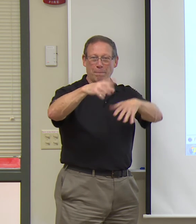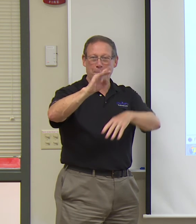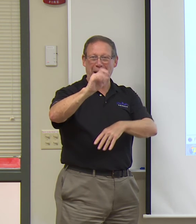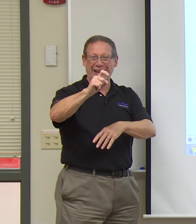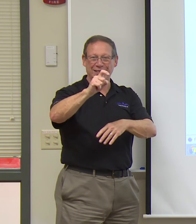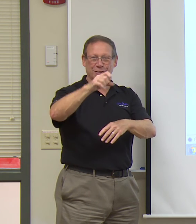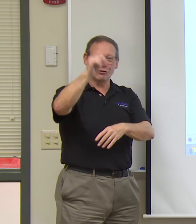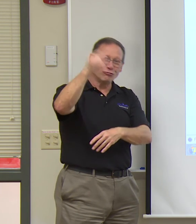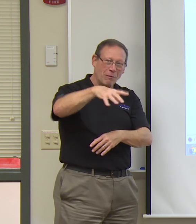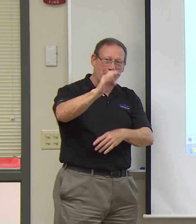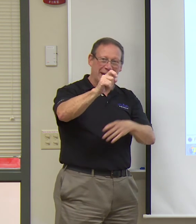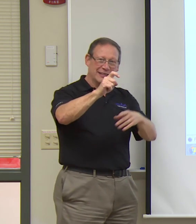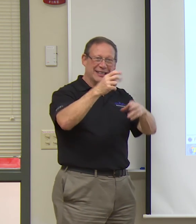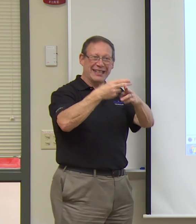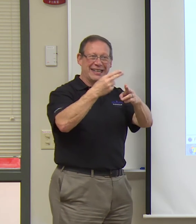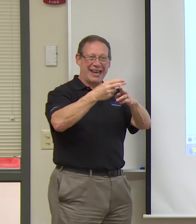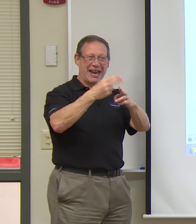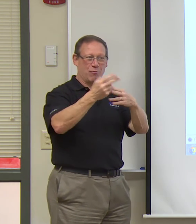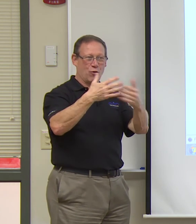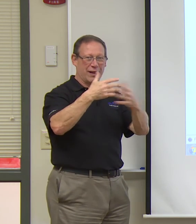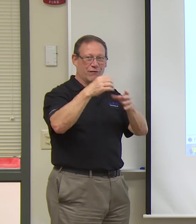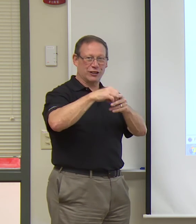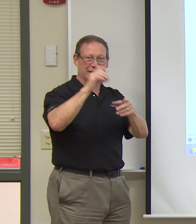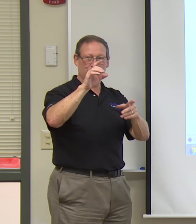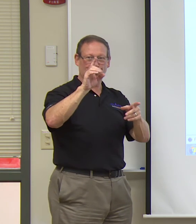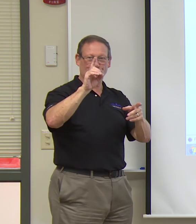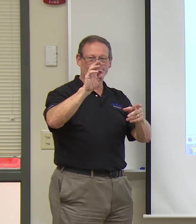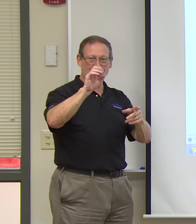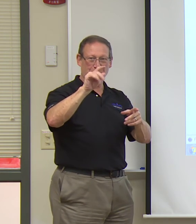and then you could add whatever instructions or text you want.